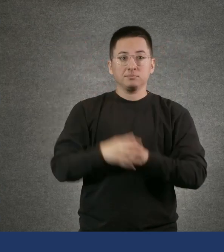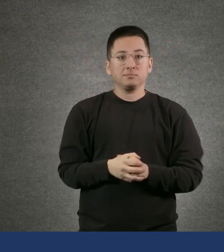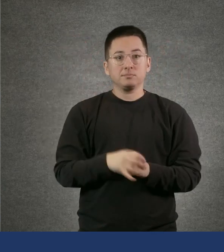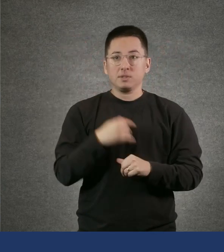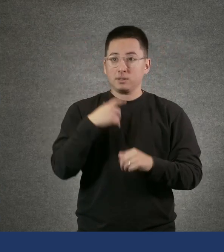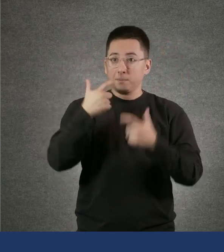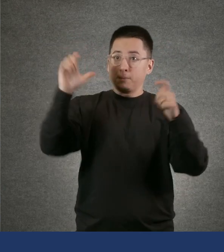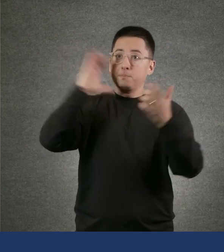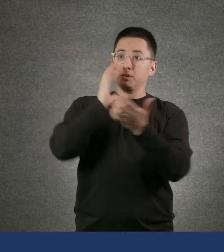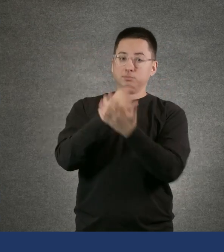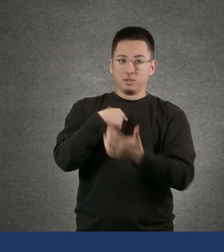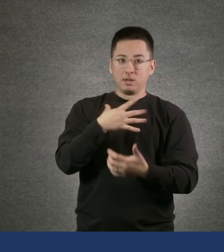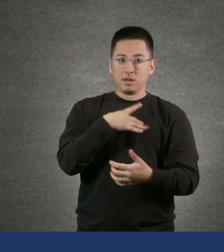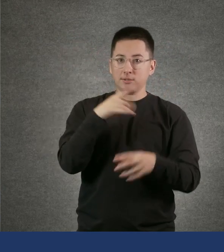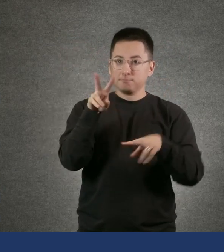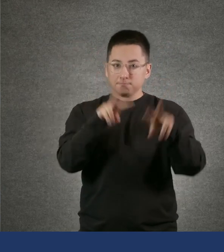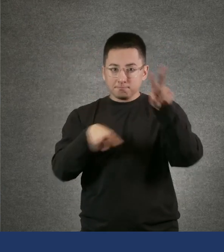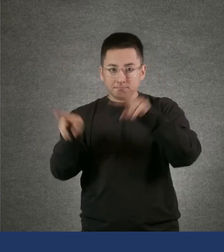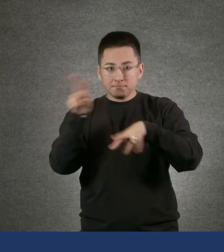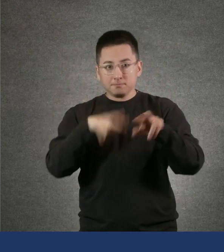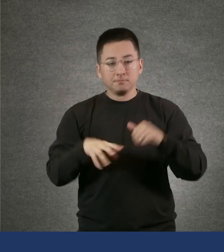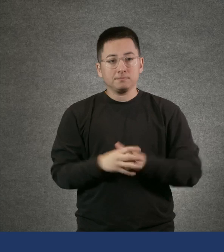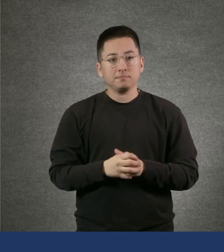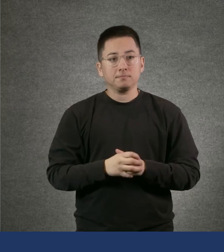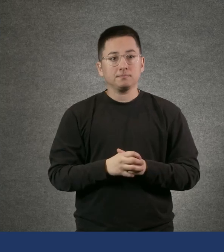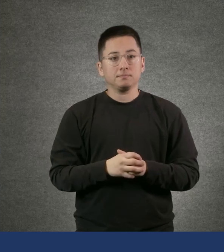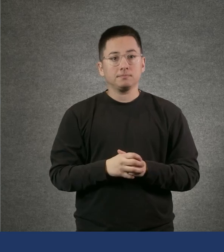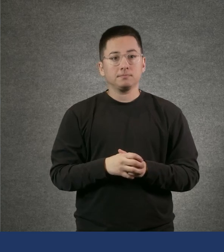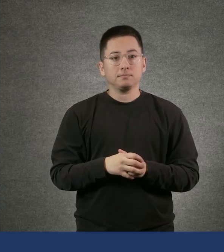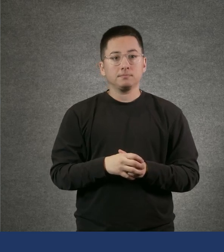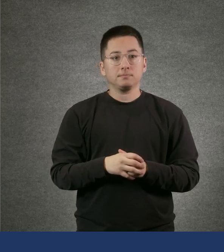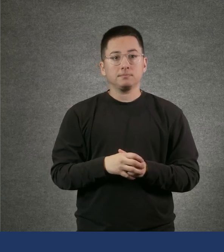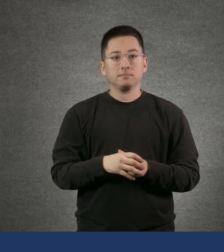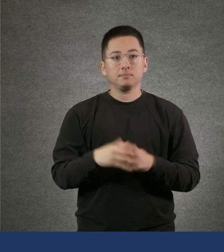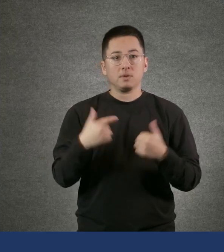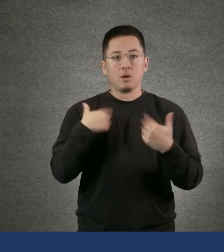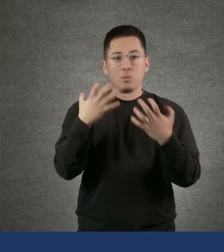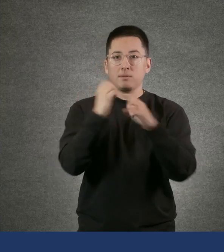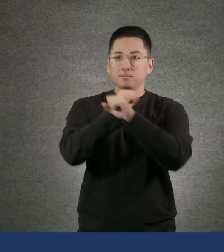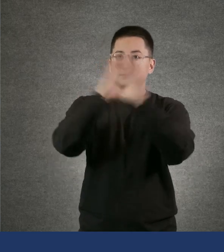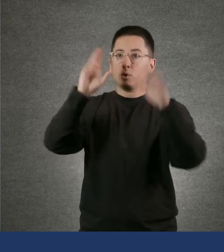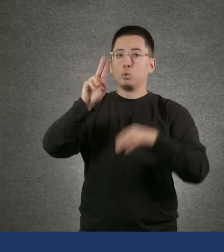And I'm very proud of it because I'm a dreamer, I'm a visionary,